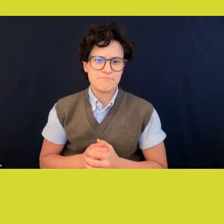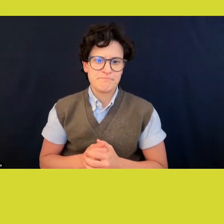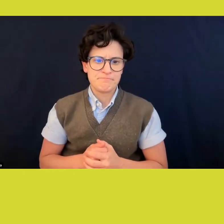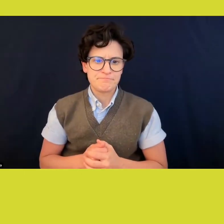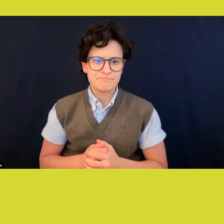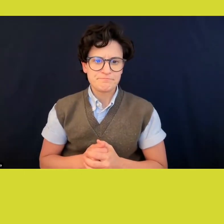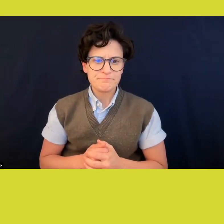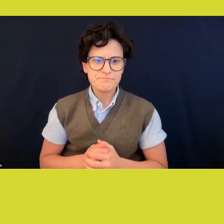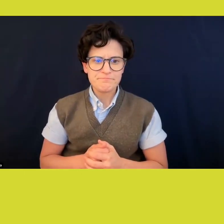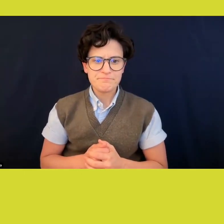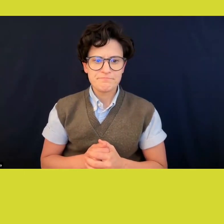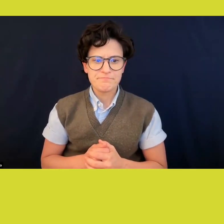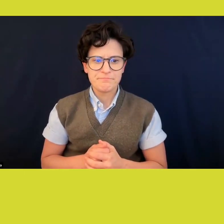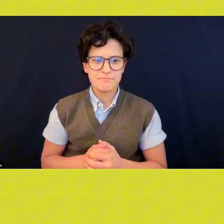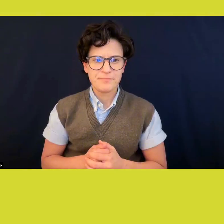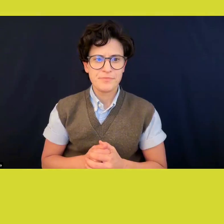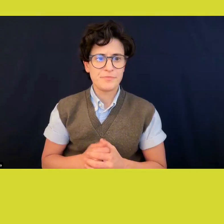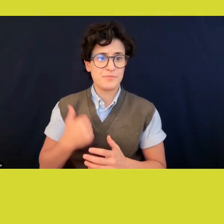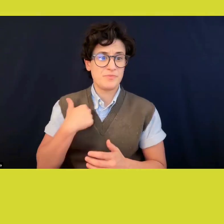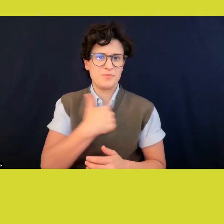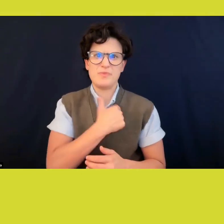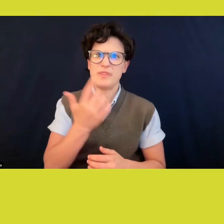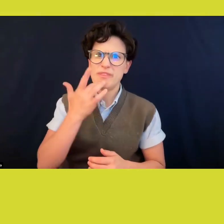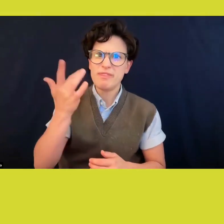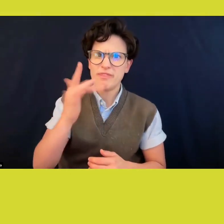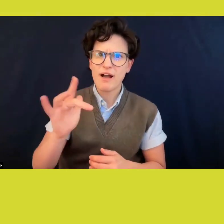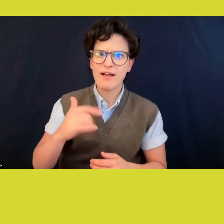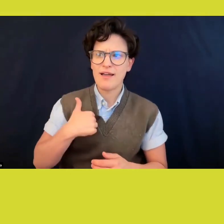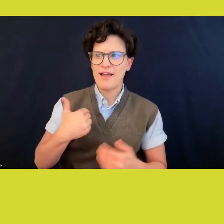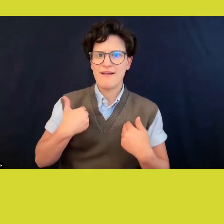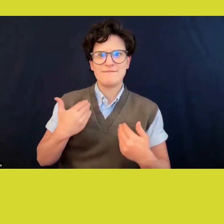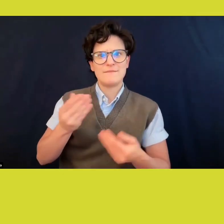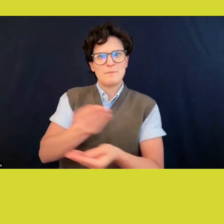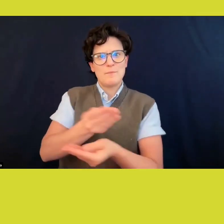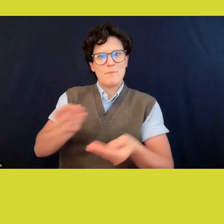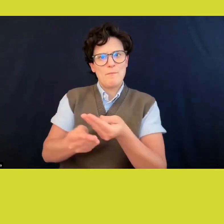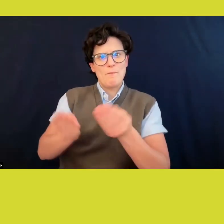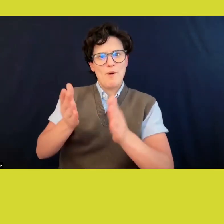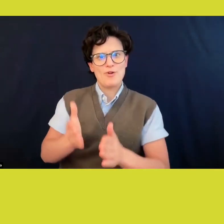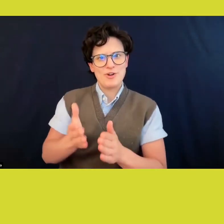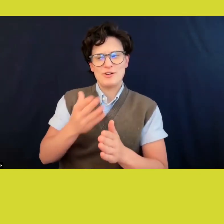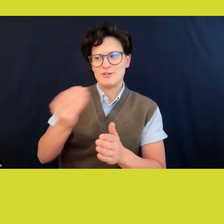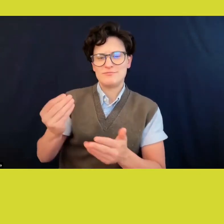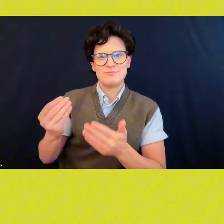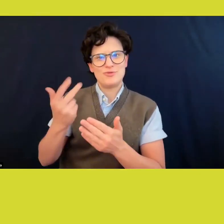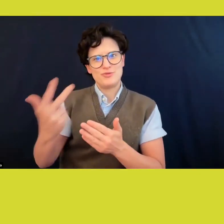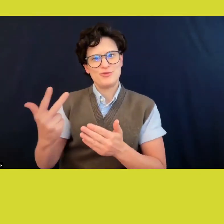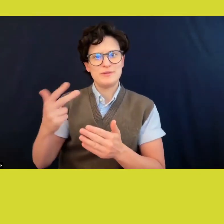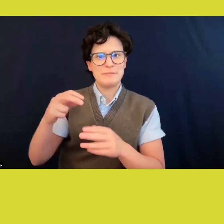So we're really fortunate to have our moderator and our three panelists with us today. We'll be